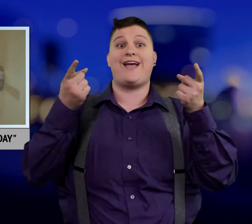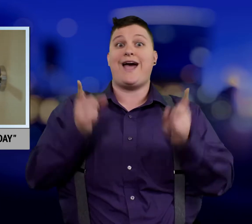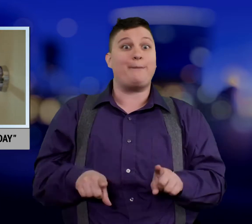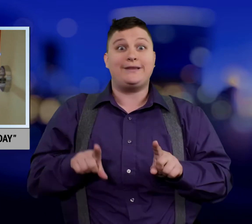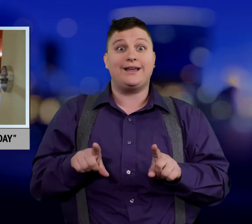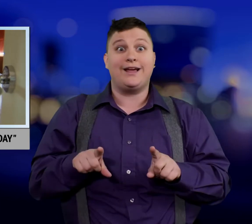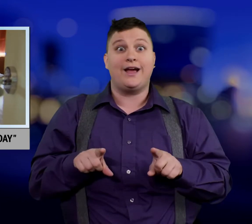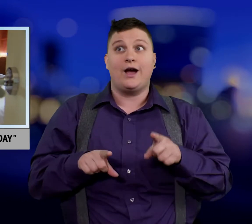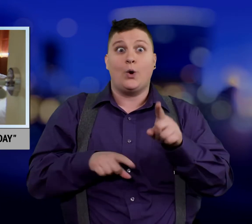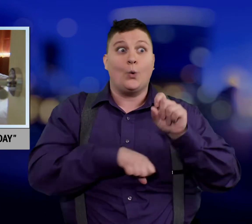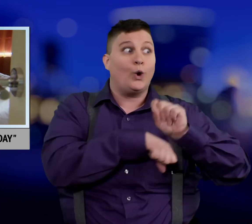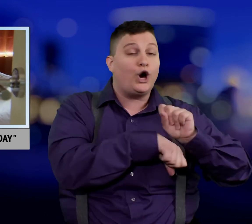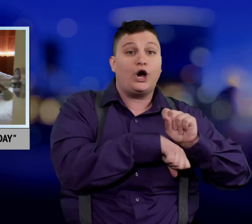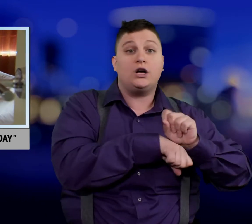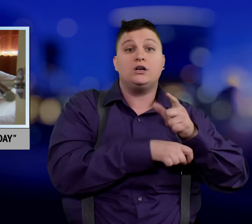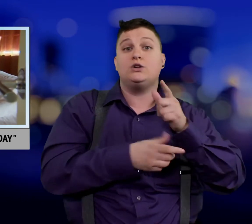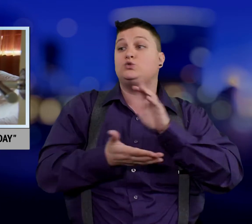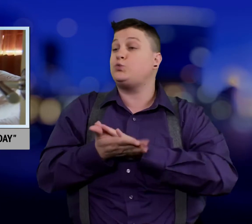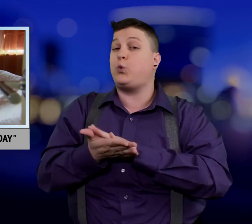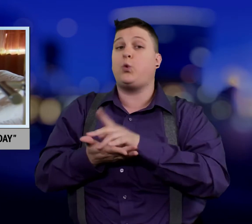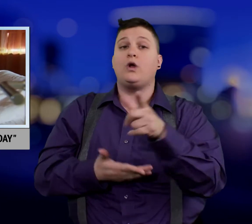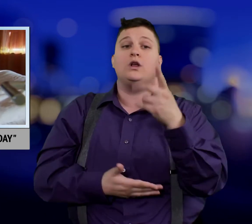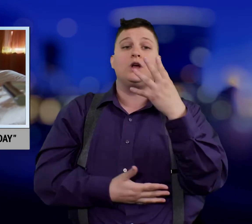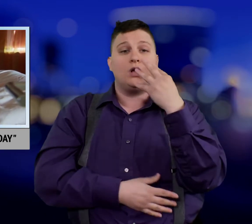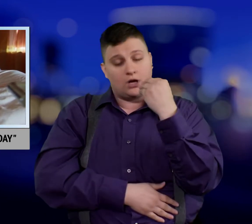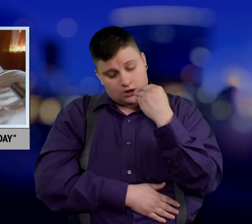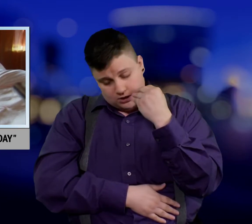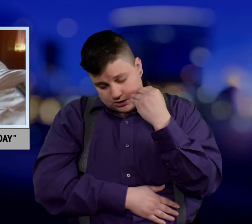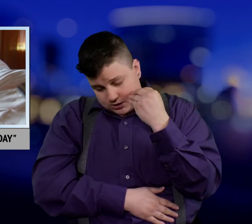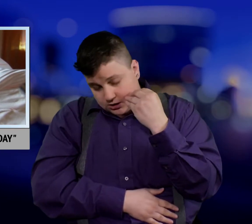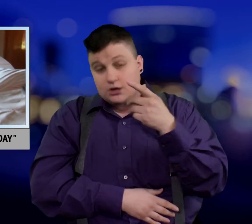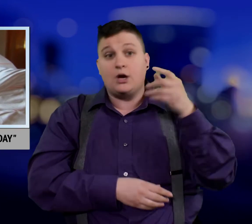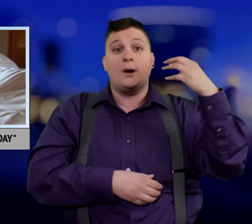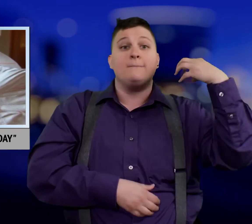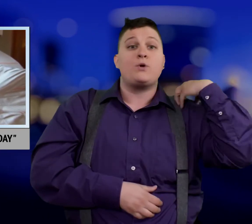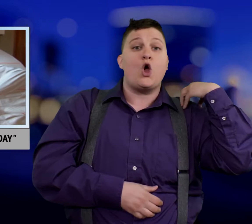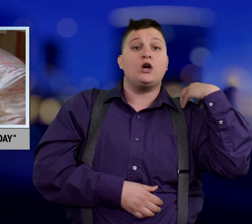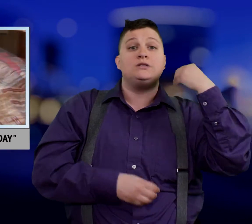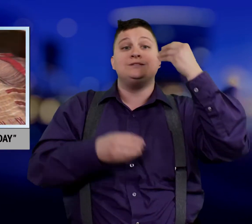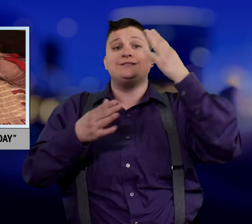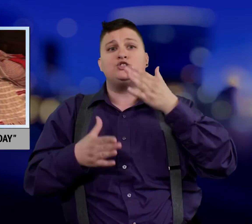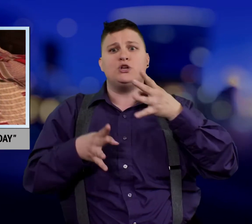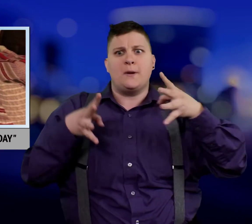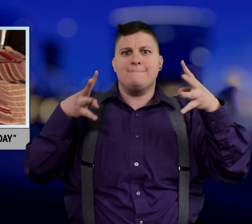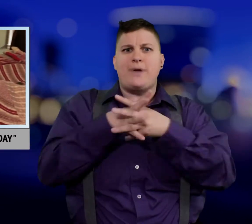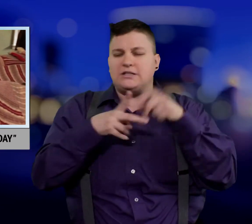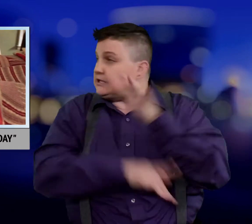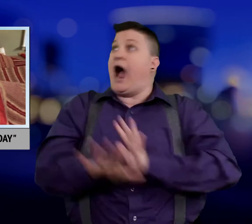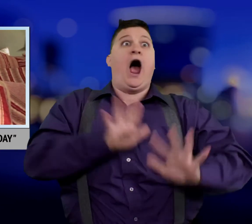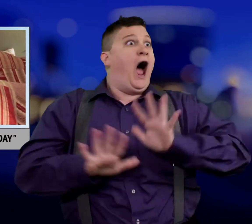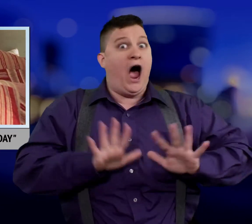If your boss catches you napping on the job or your teacher scolds you for falling asleep